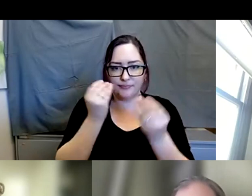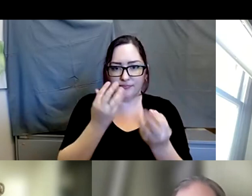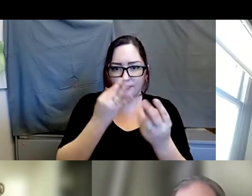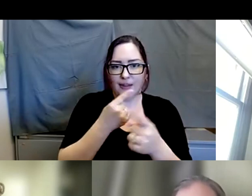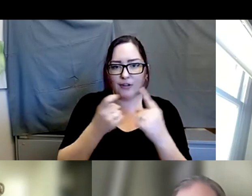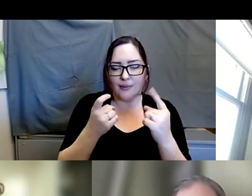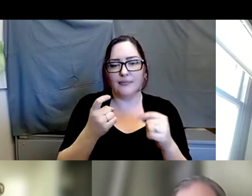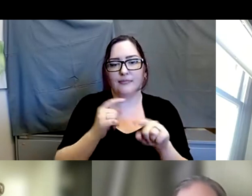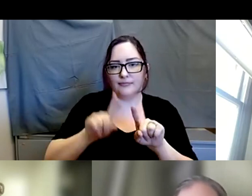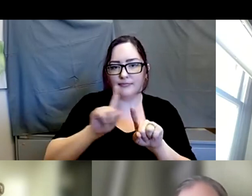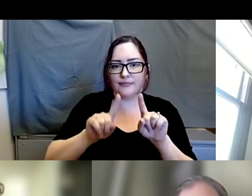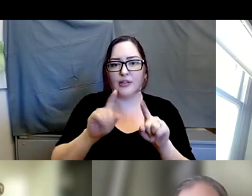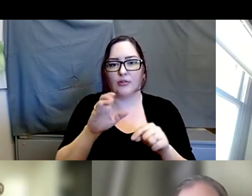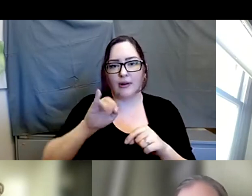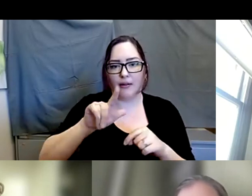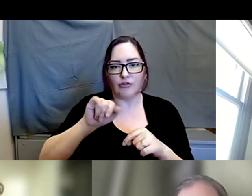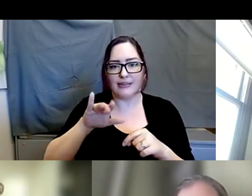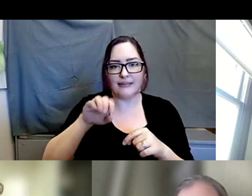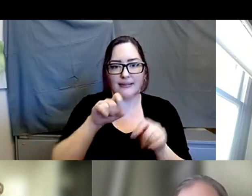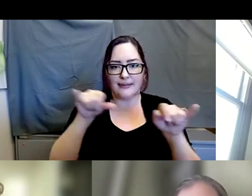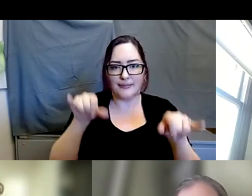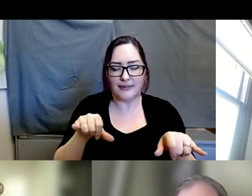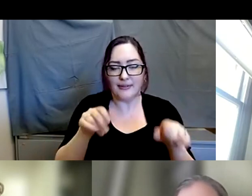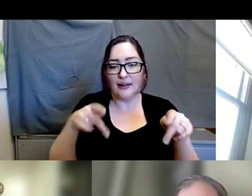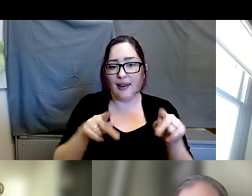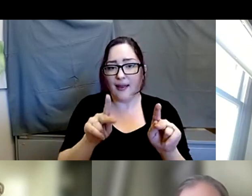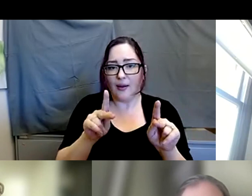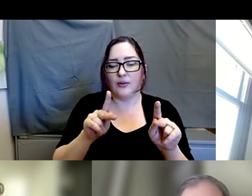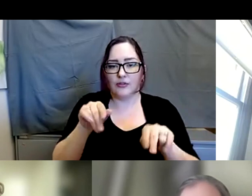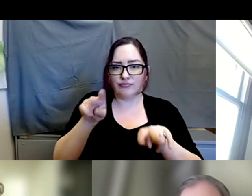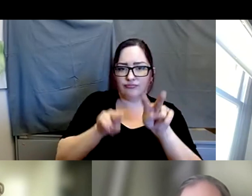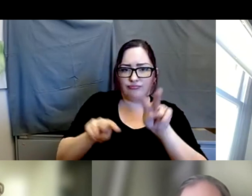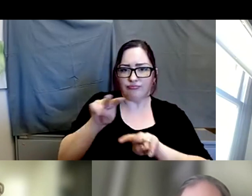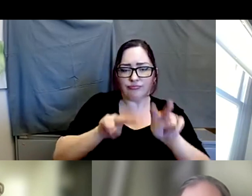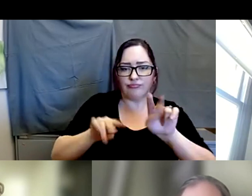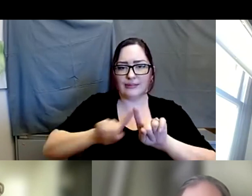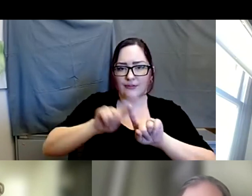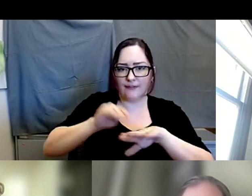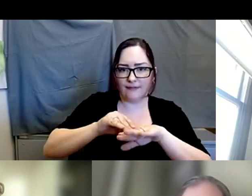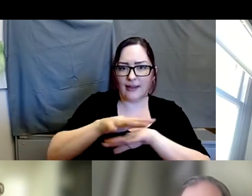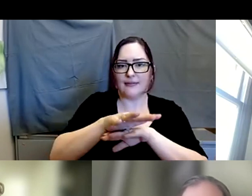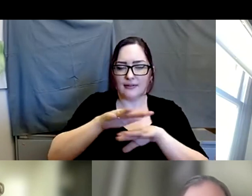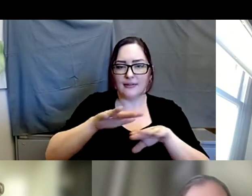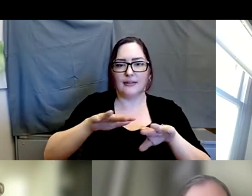These data allowed for the monitoring and evaluation of effects of a wave of criminal justice reforms in California.